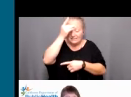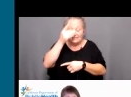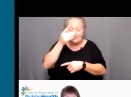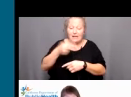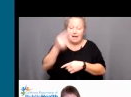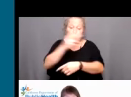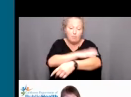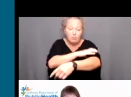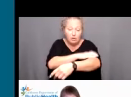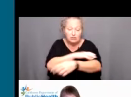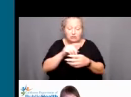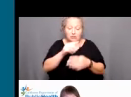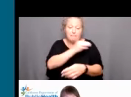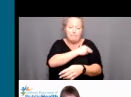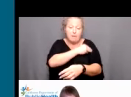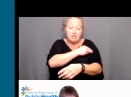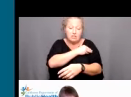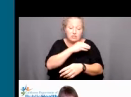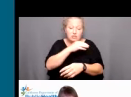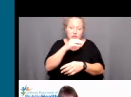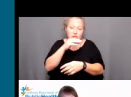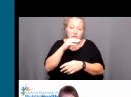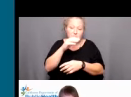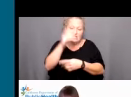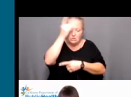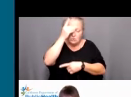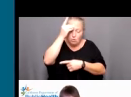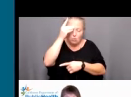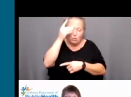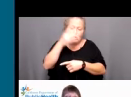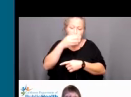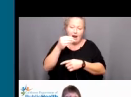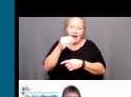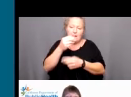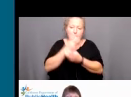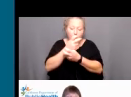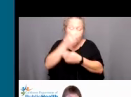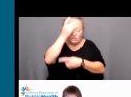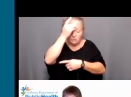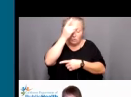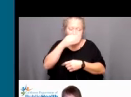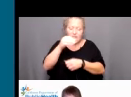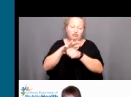pressure, musculoskeletal disorders and stress. Unions raised overall